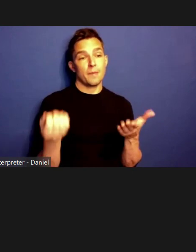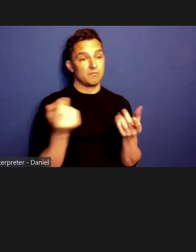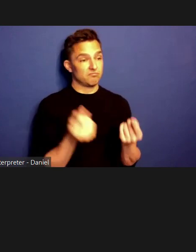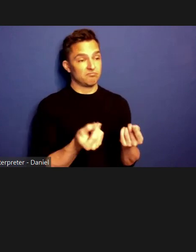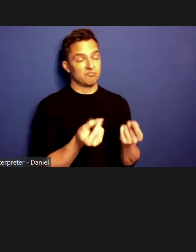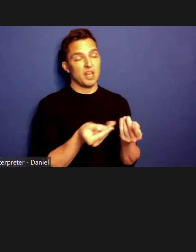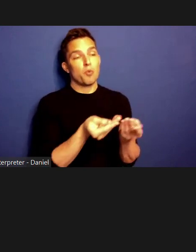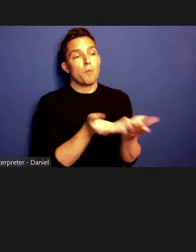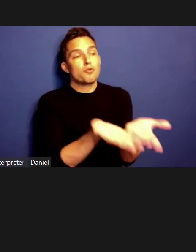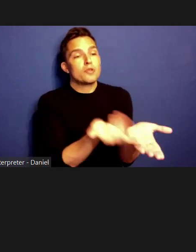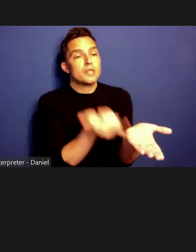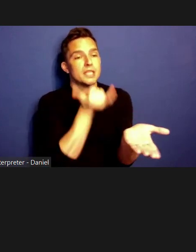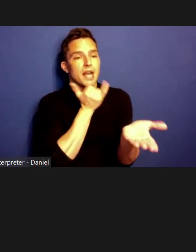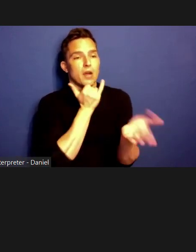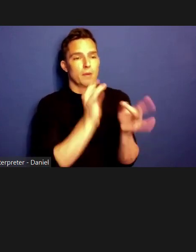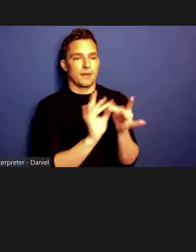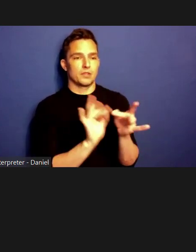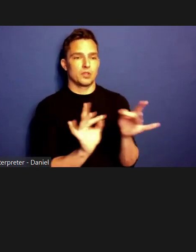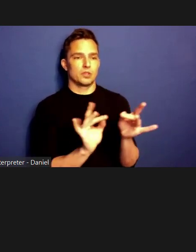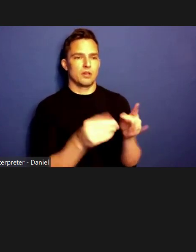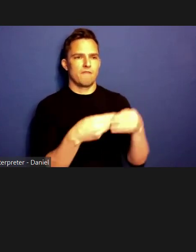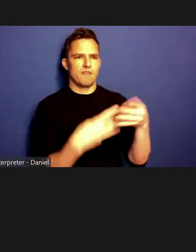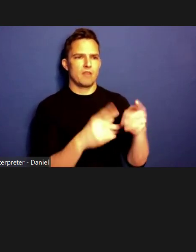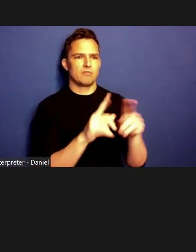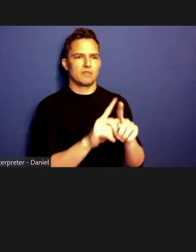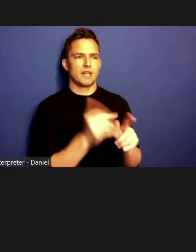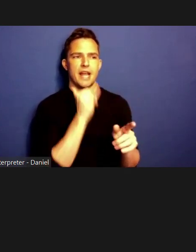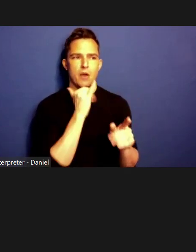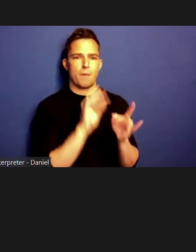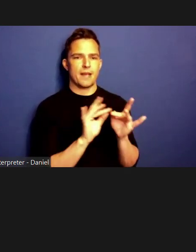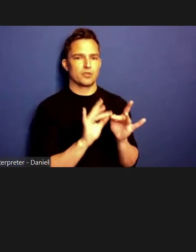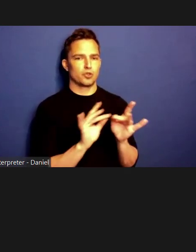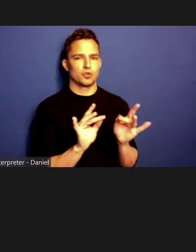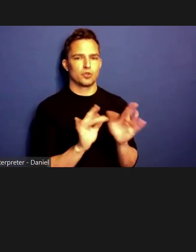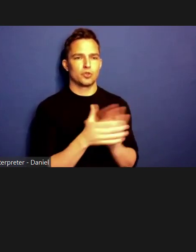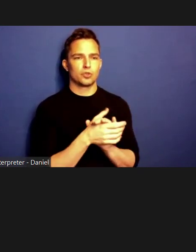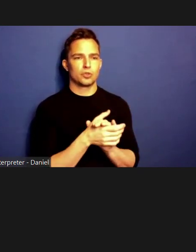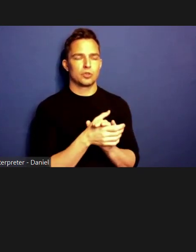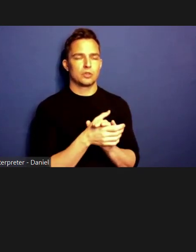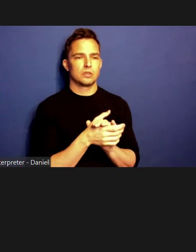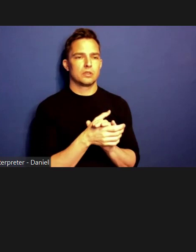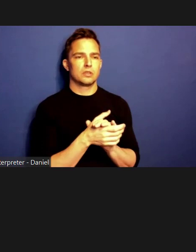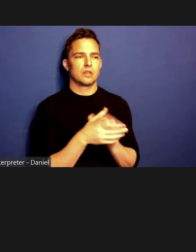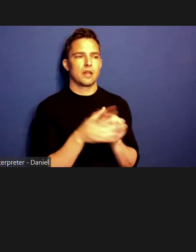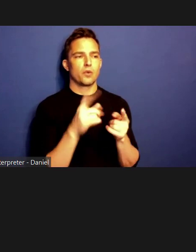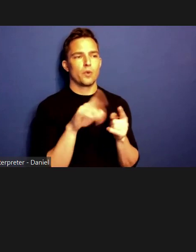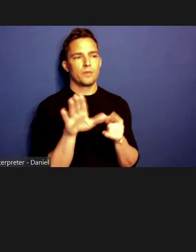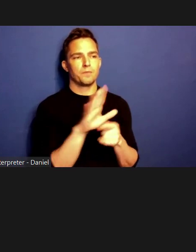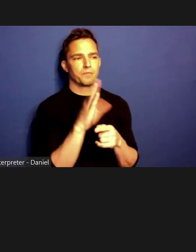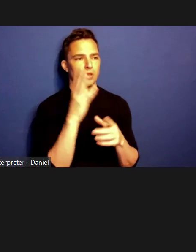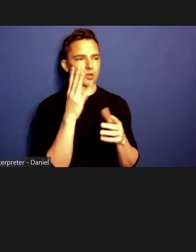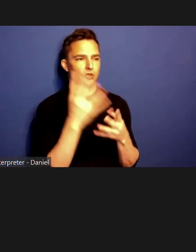error message or various error messages if your screening is not going well.